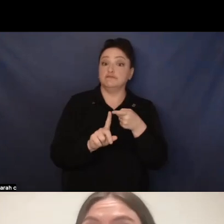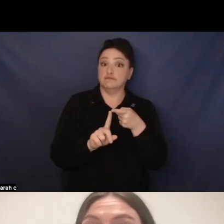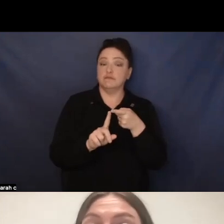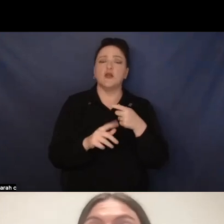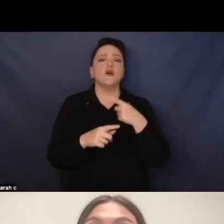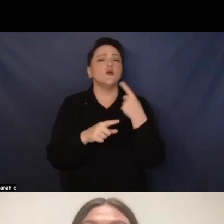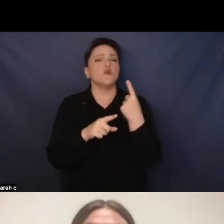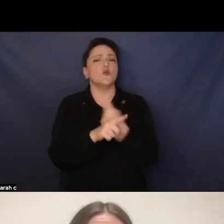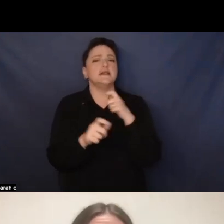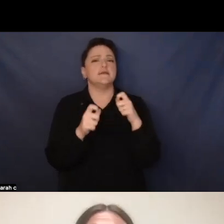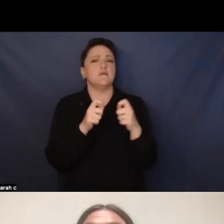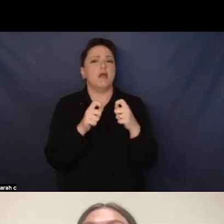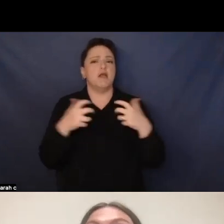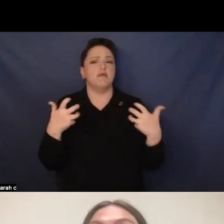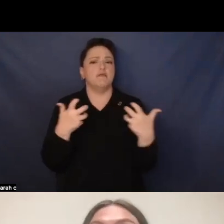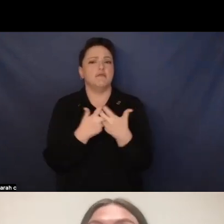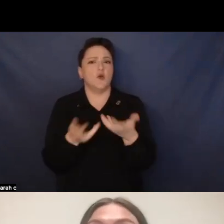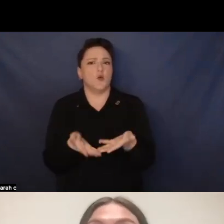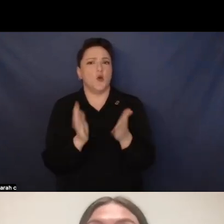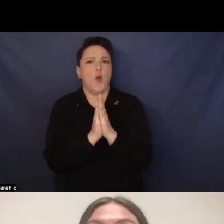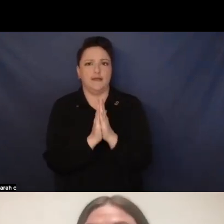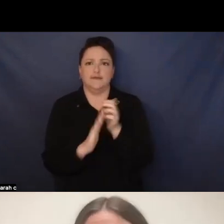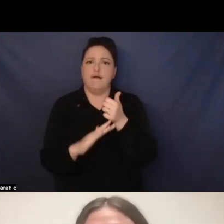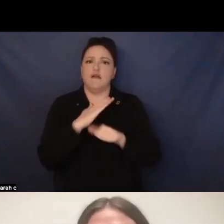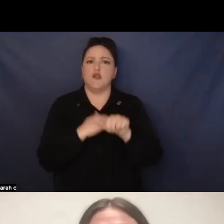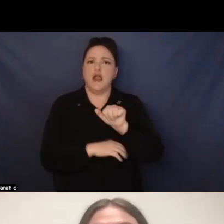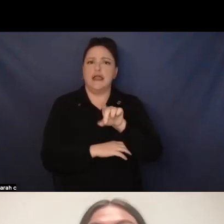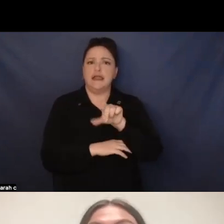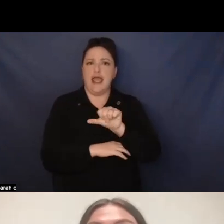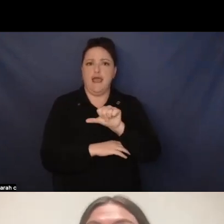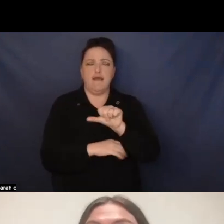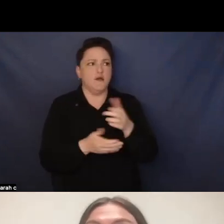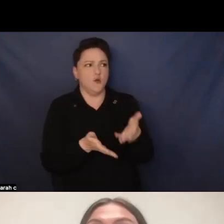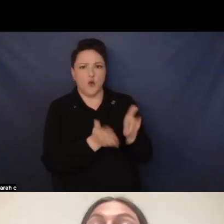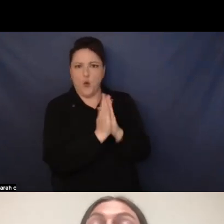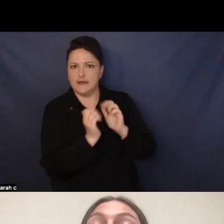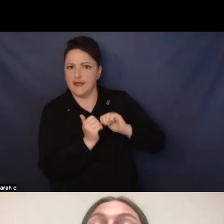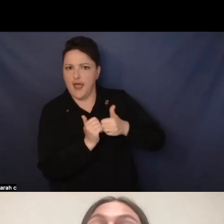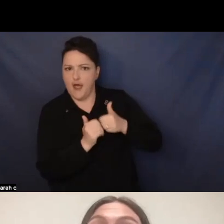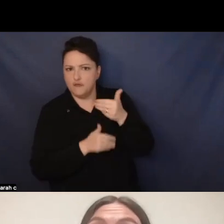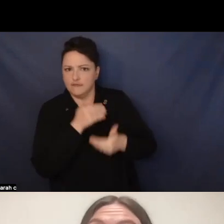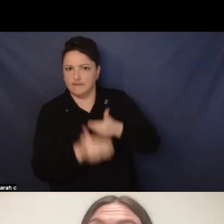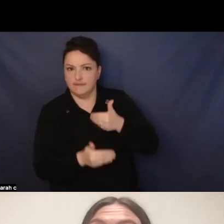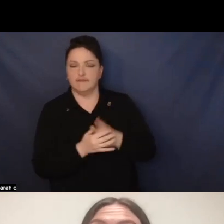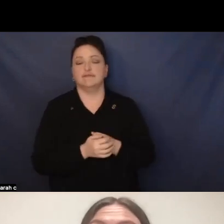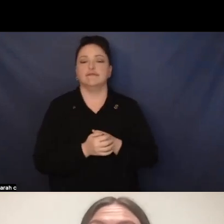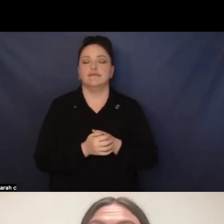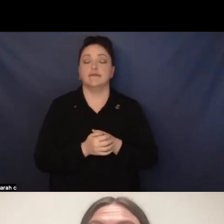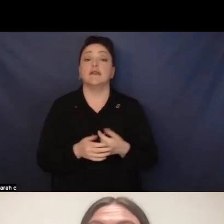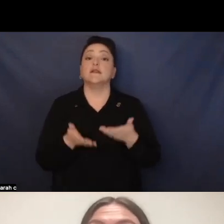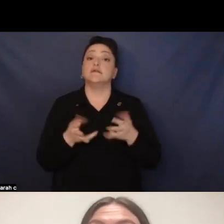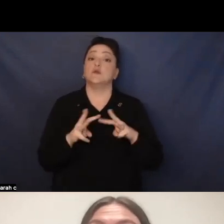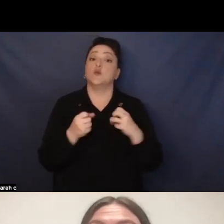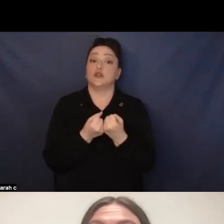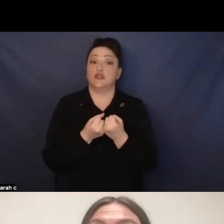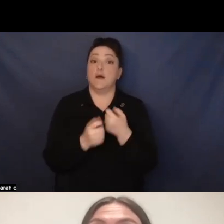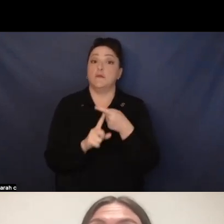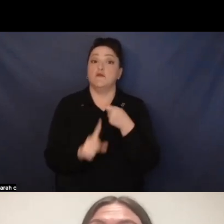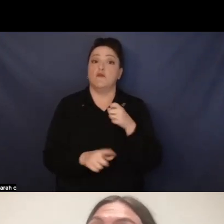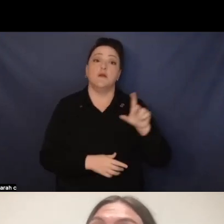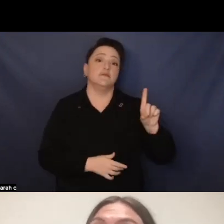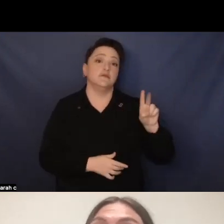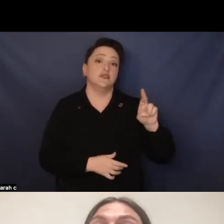ADA. This workshop is happily presented by DREDF. The Disability Rights Education & Defense Fund.